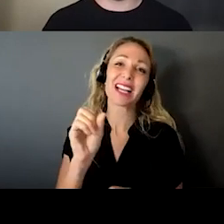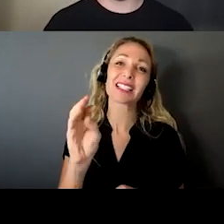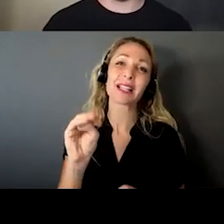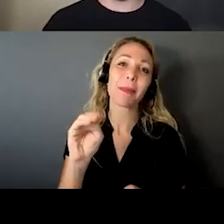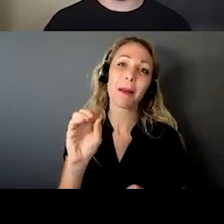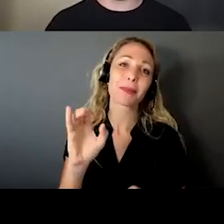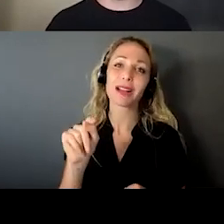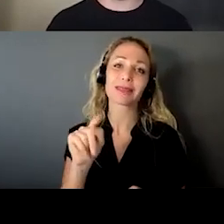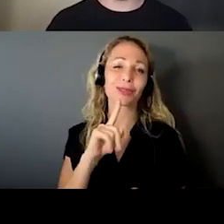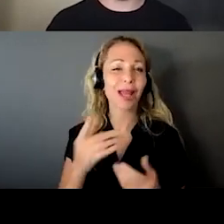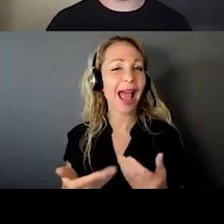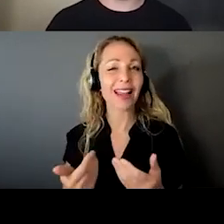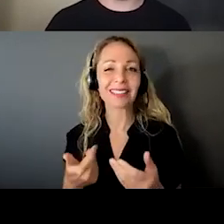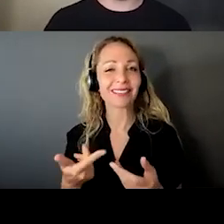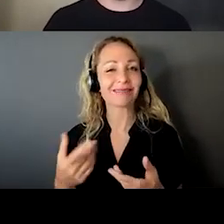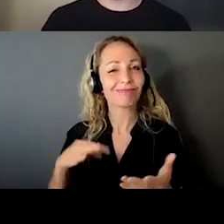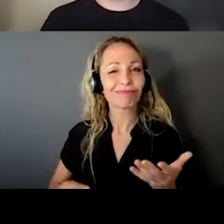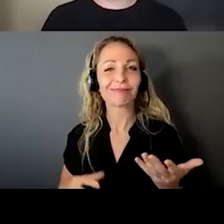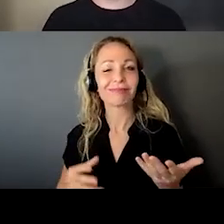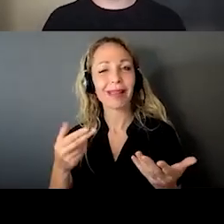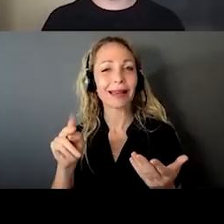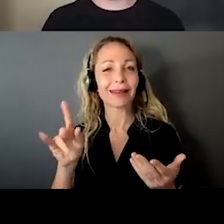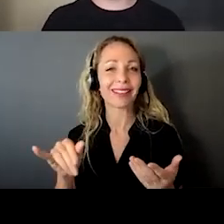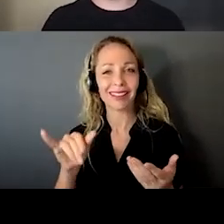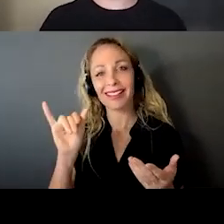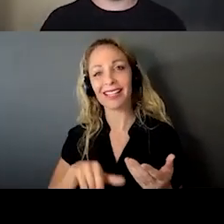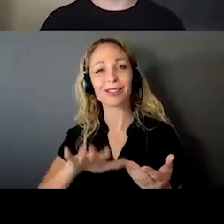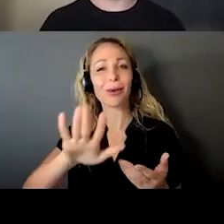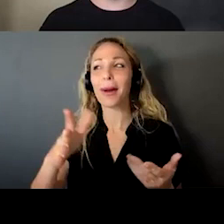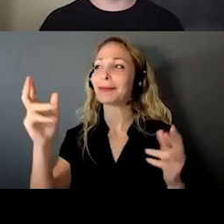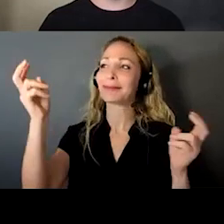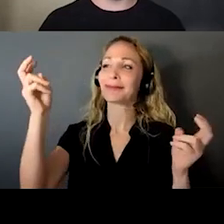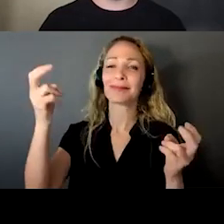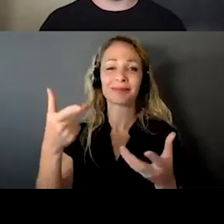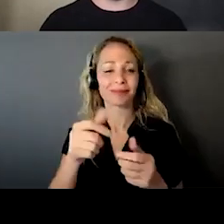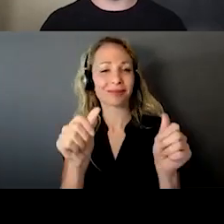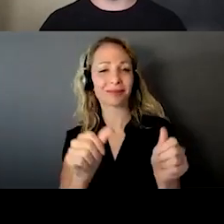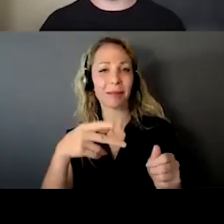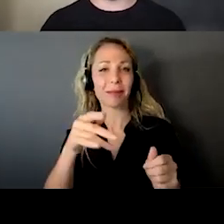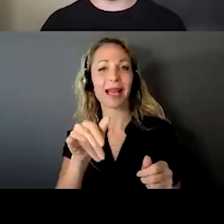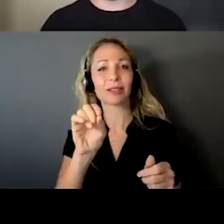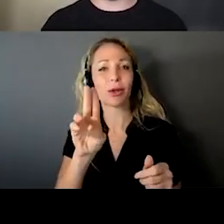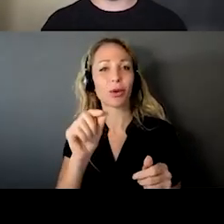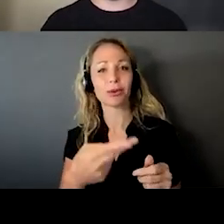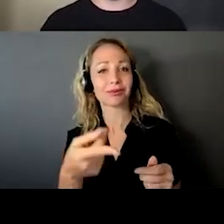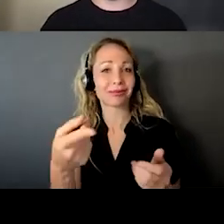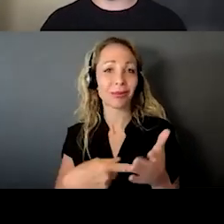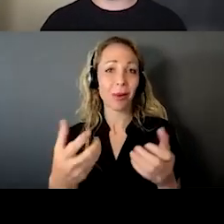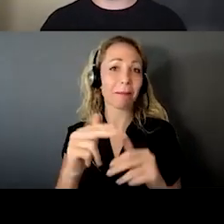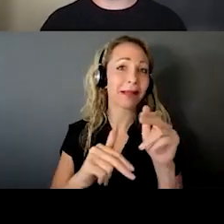ALMOST LIKE HERE'S YOUR PLAY DOUGH, WHAT WOULD YOU LIKE TO BUILD. WE USE IT EVERY DAY AND INTERACT EVERY DAY.